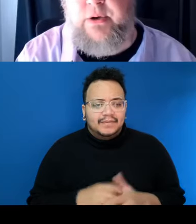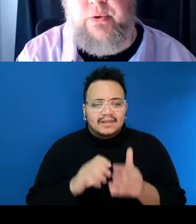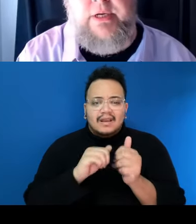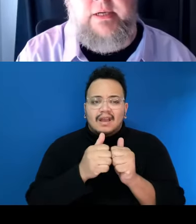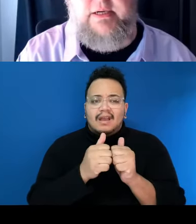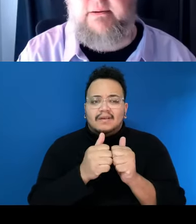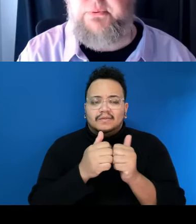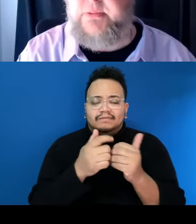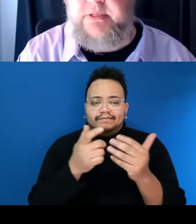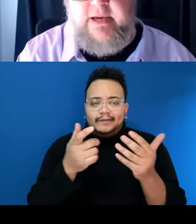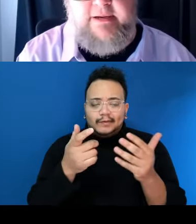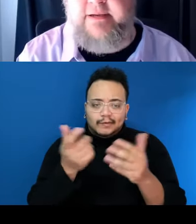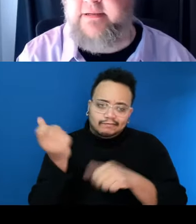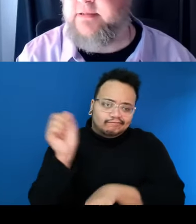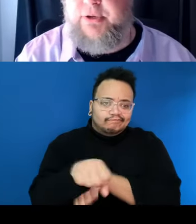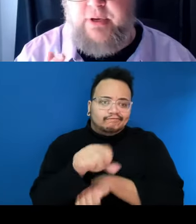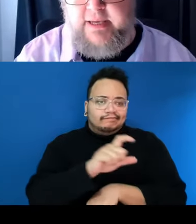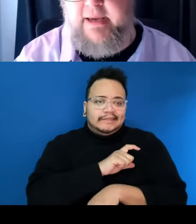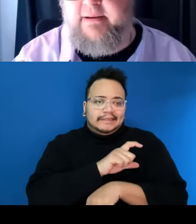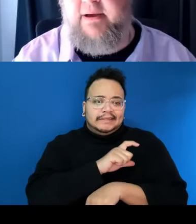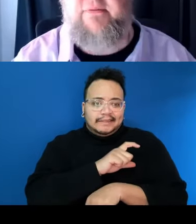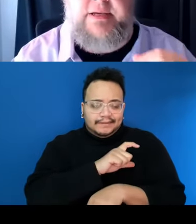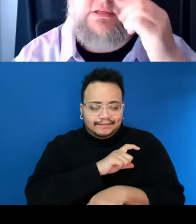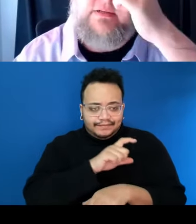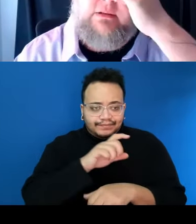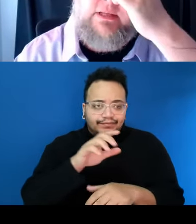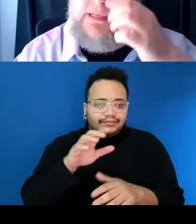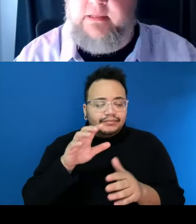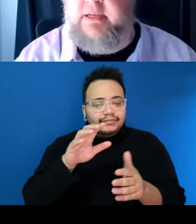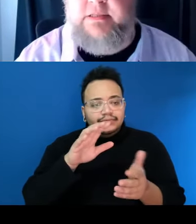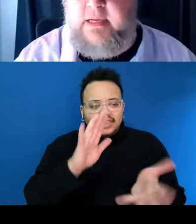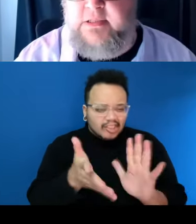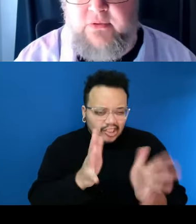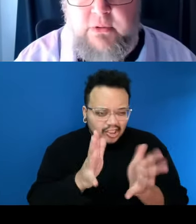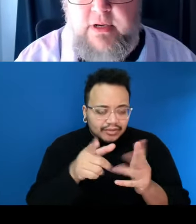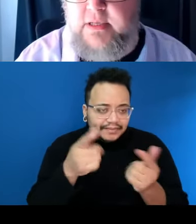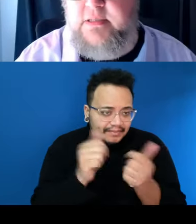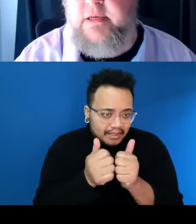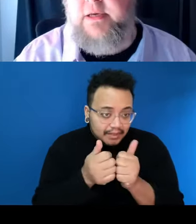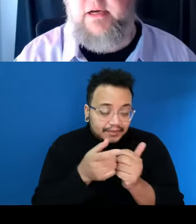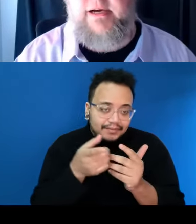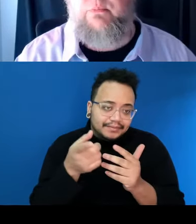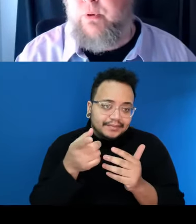So police misconduct again affects lots and lots and lots of communities.